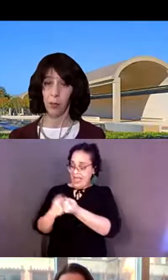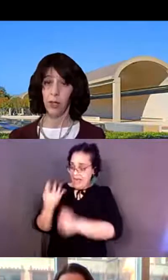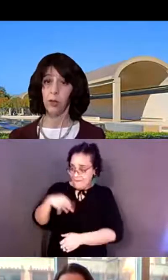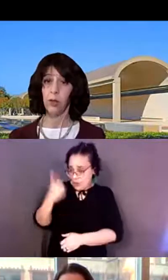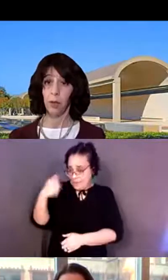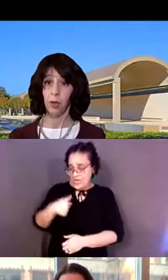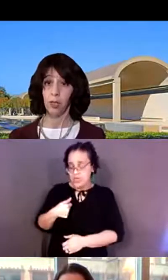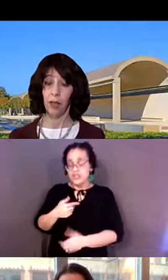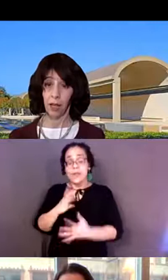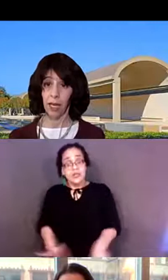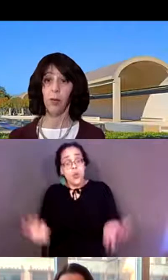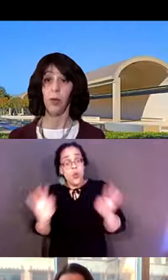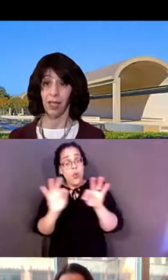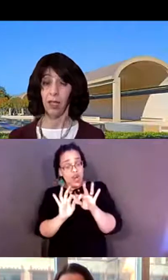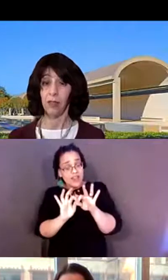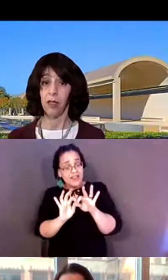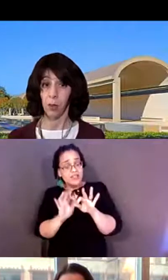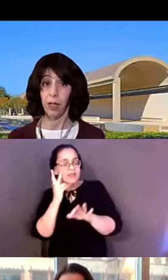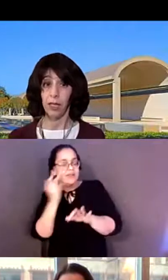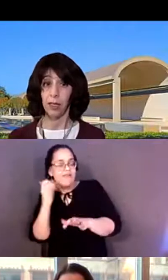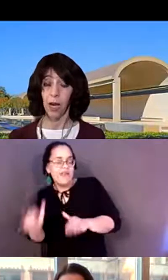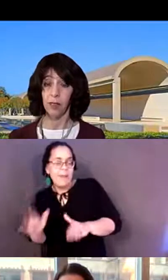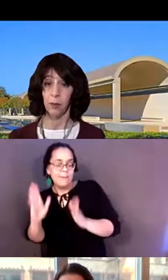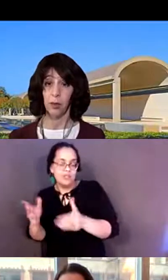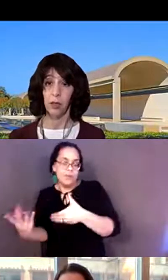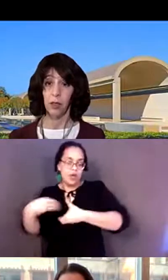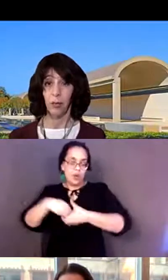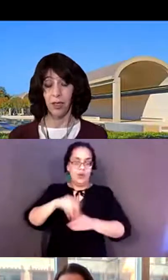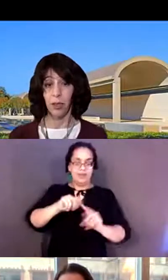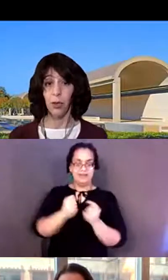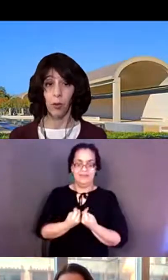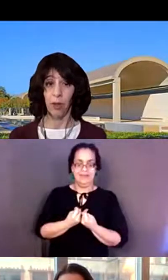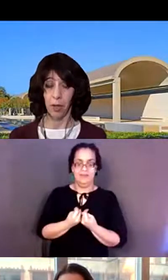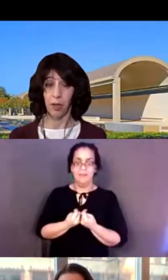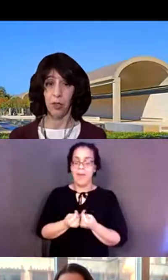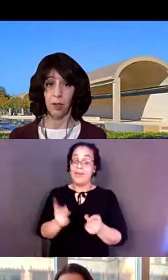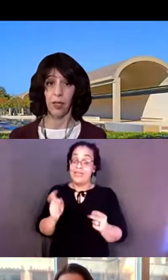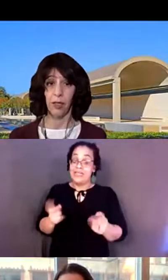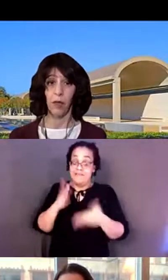include that person? Again, we want to get it done as quickly as possible because